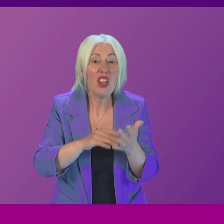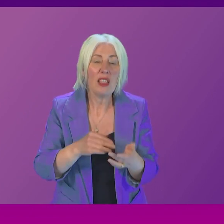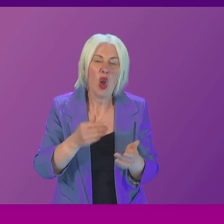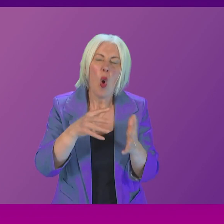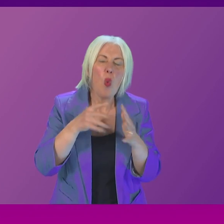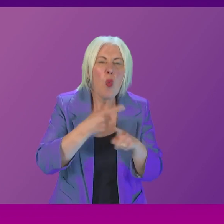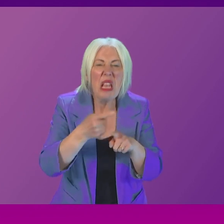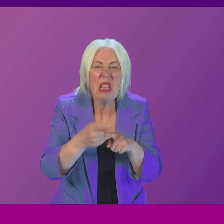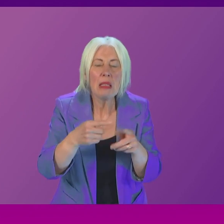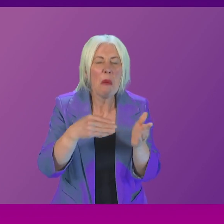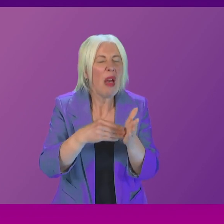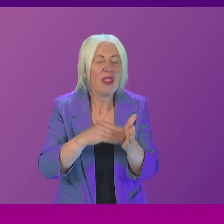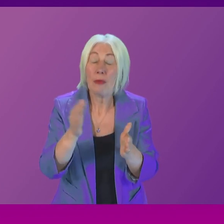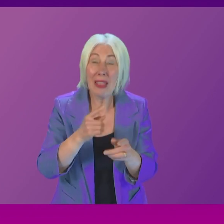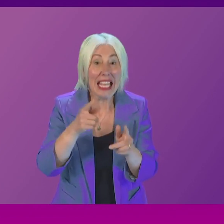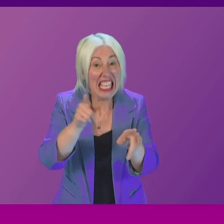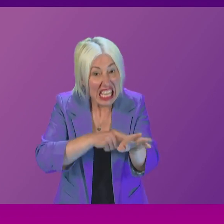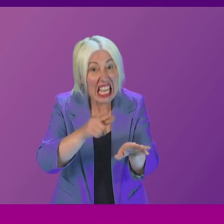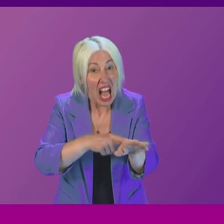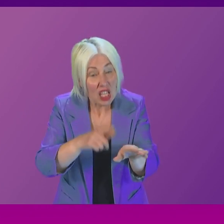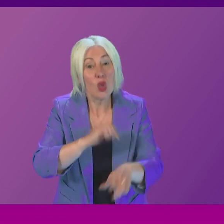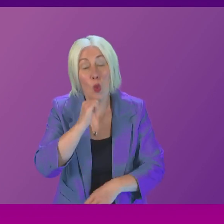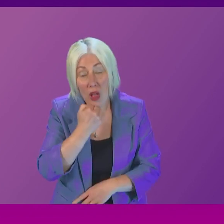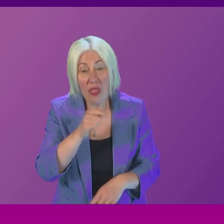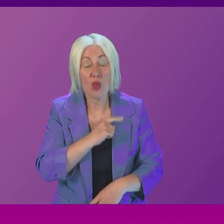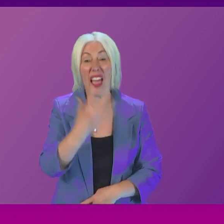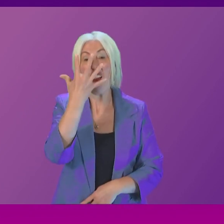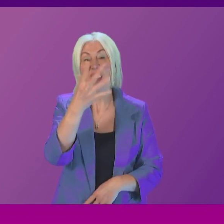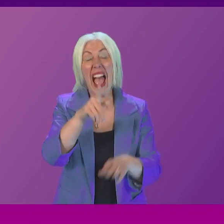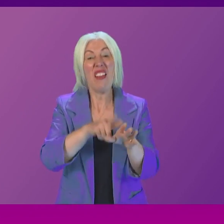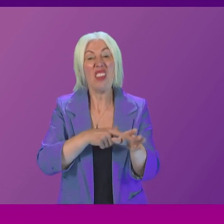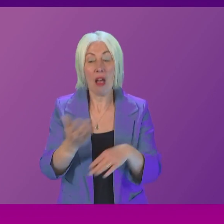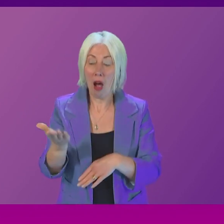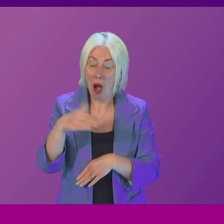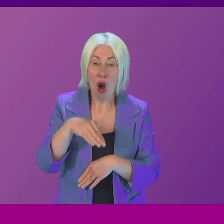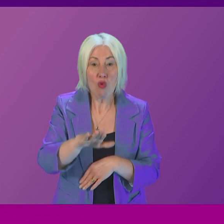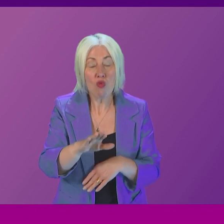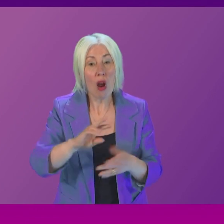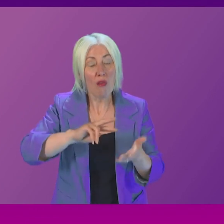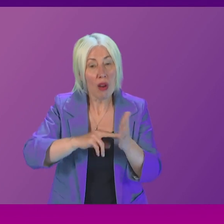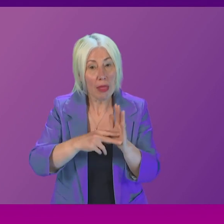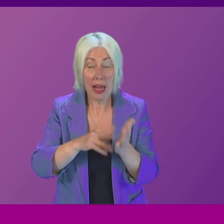That is why we have the five-year recovery plan. I am absolutely committed to ensuring that we continue to see progress against that and